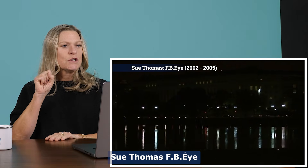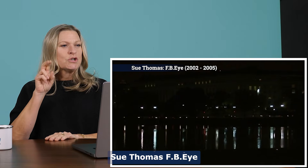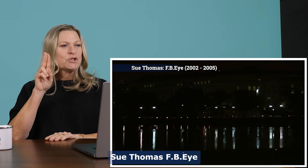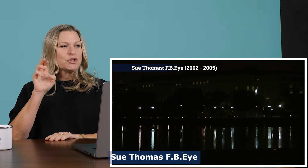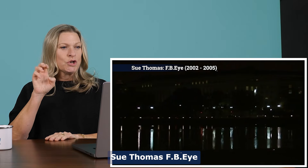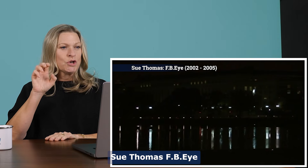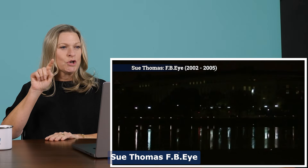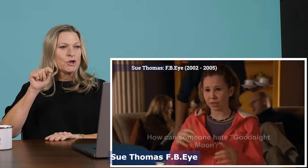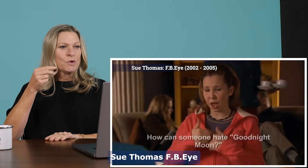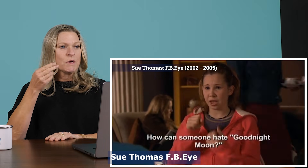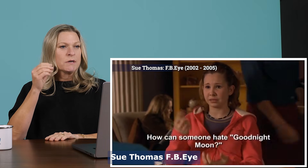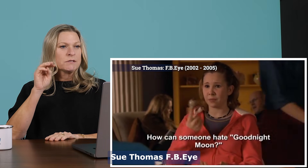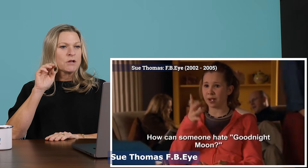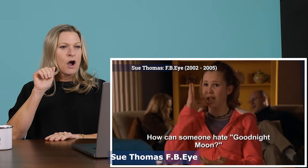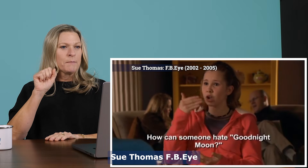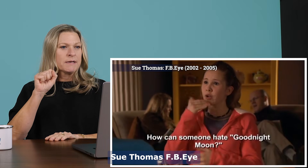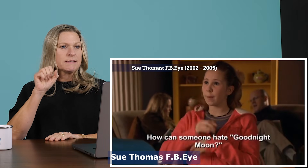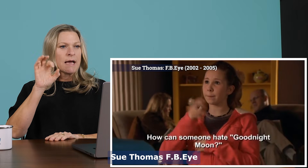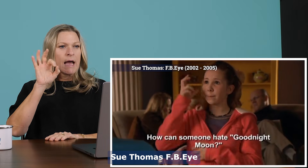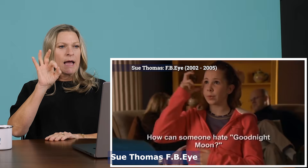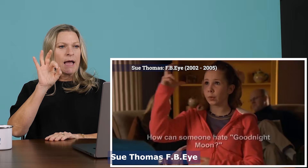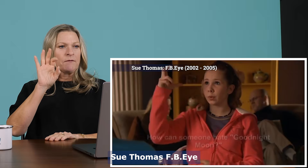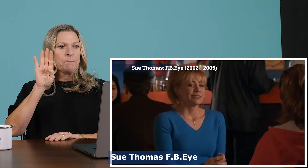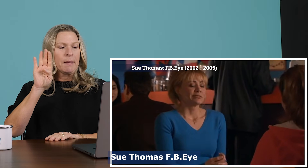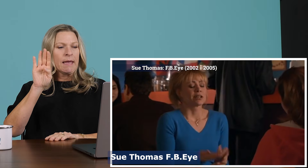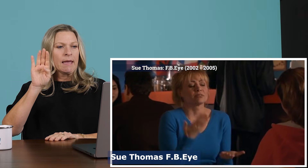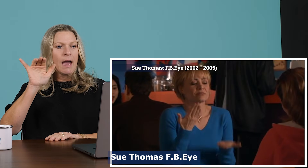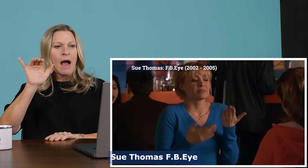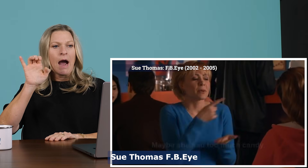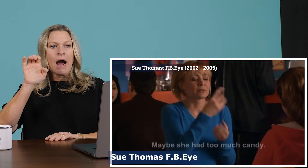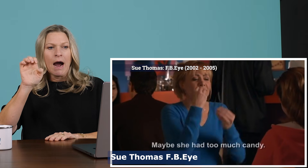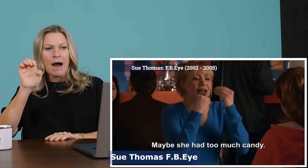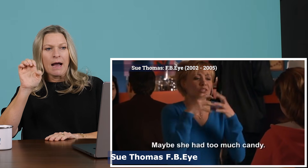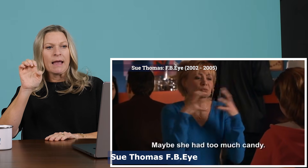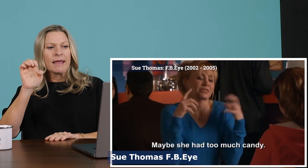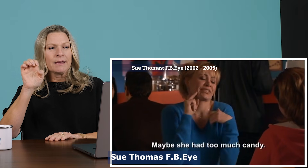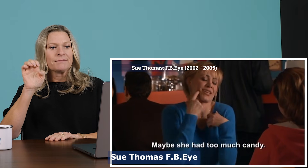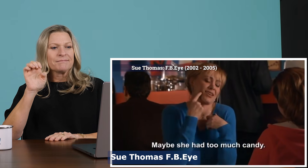Sue Thomas F.B.Eye